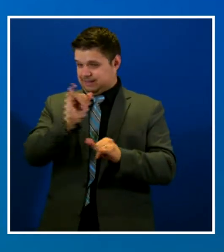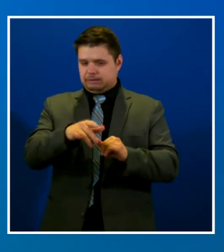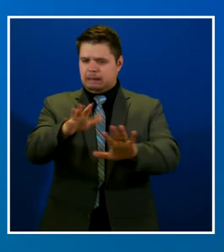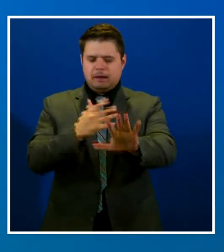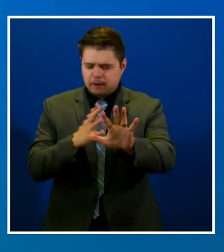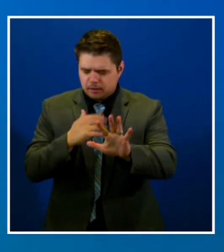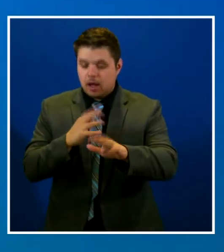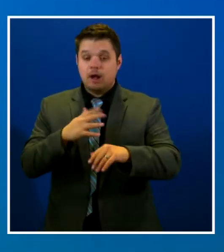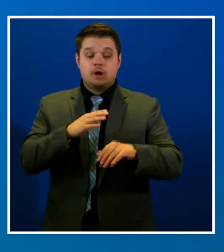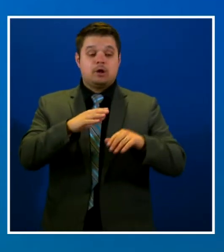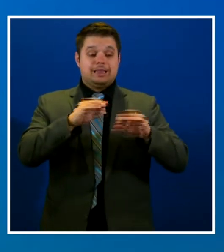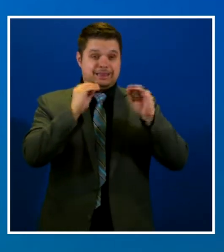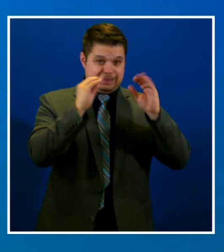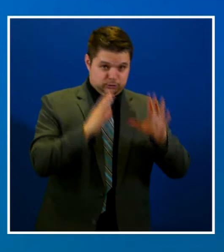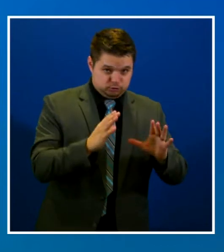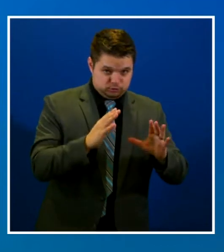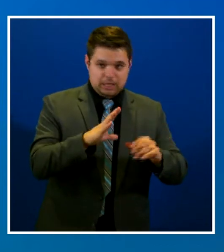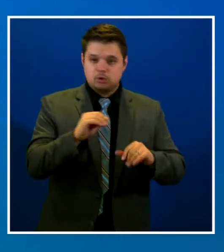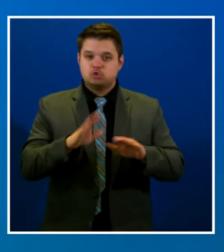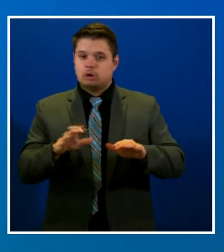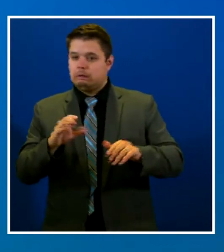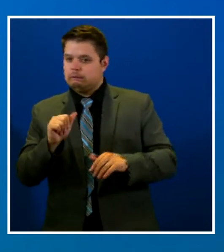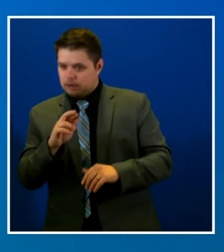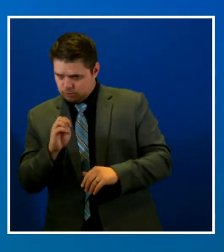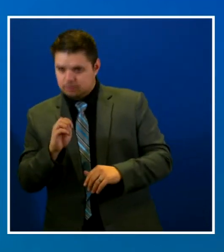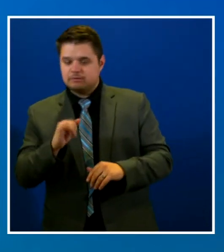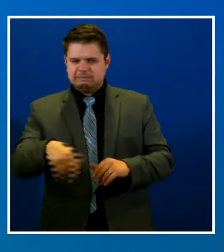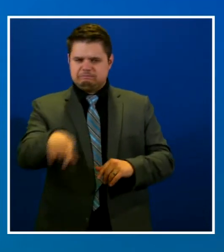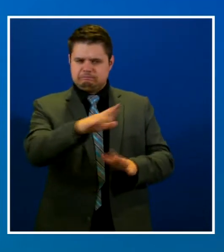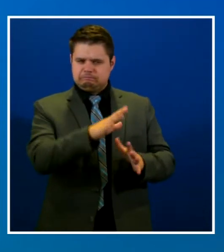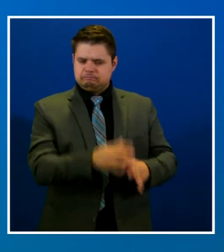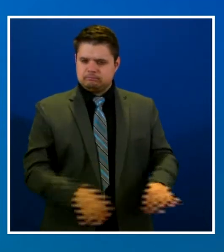statement on Tuesday that Washington has added educators